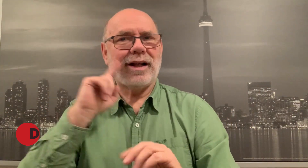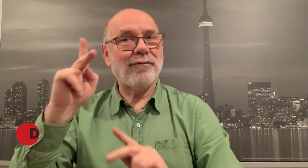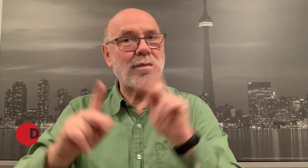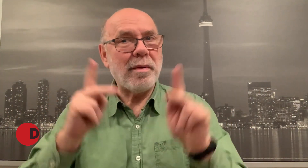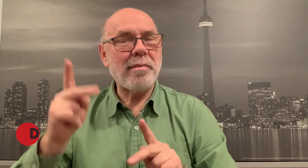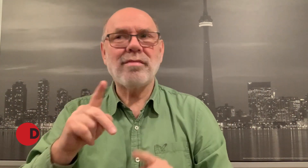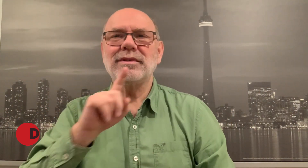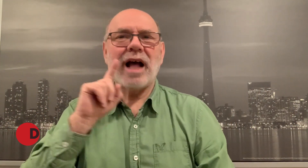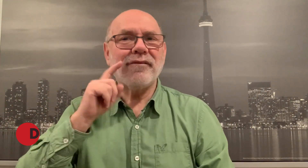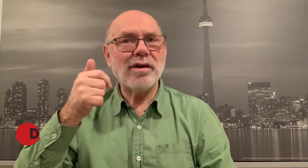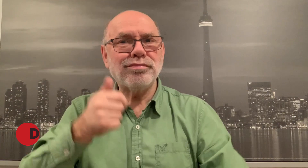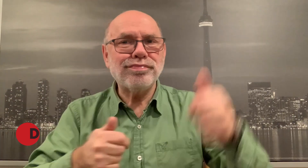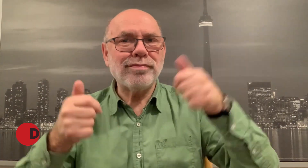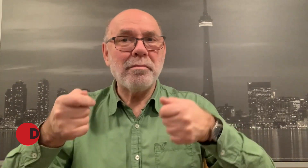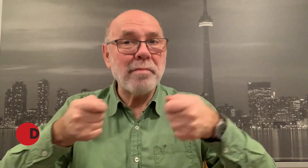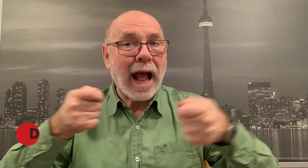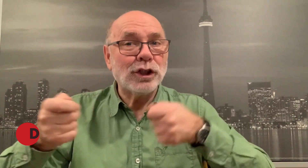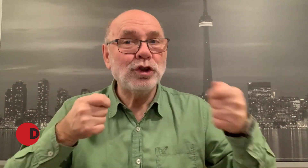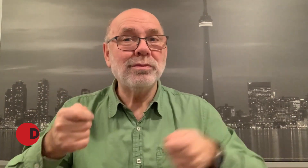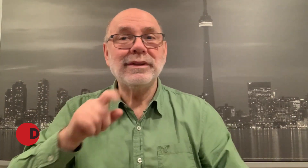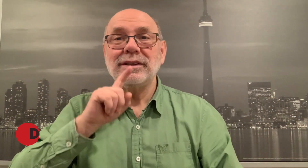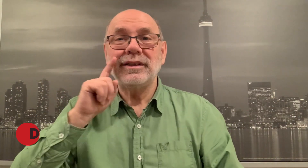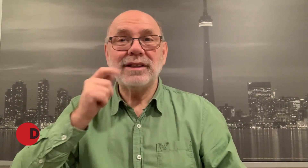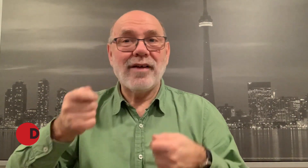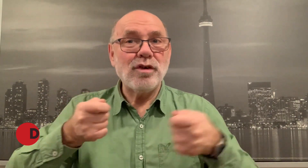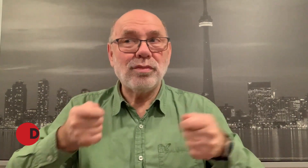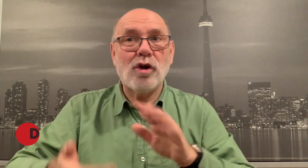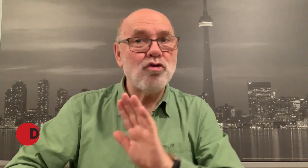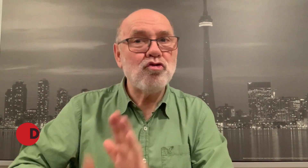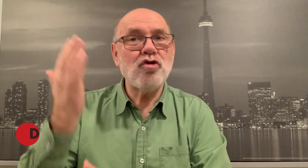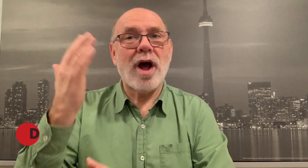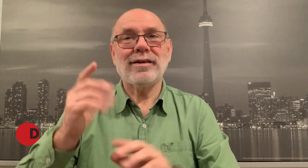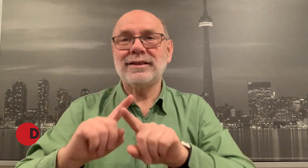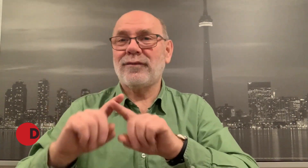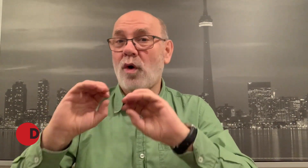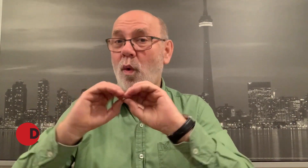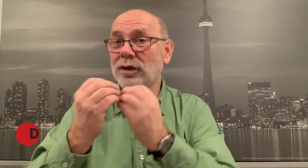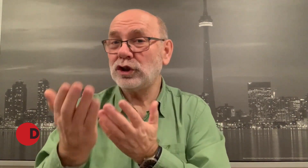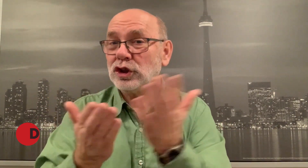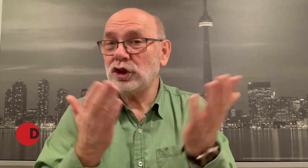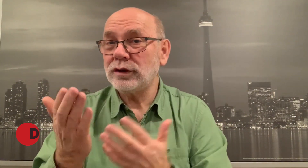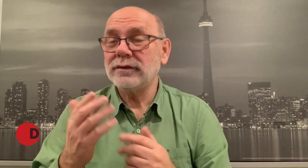show deaf managers, deaf leaders in different professions.